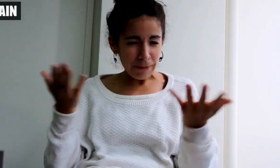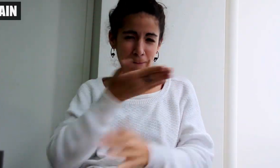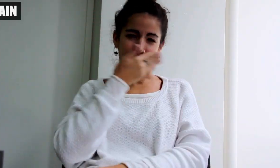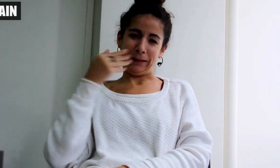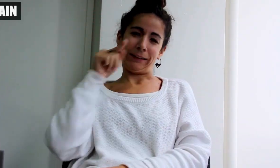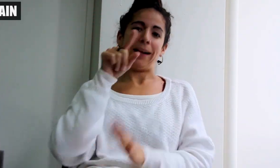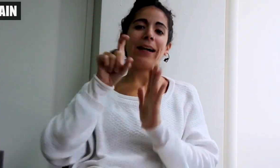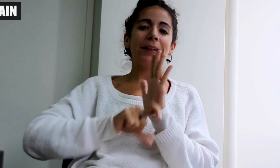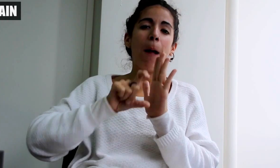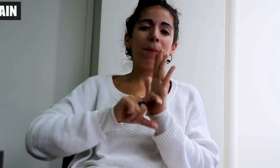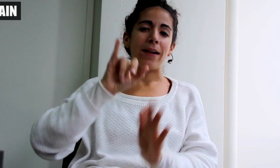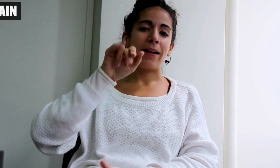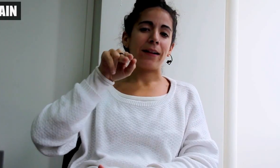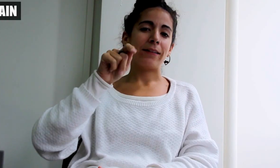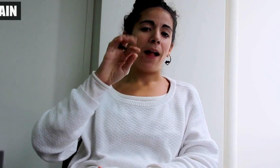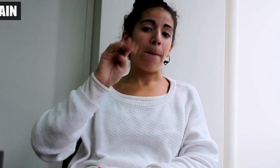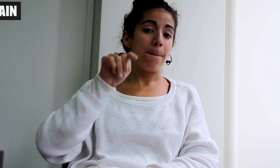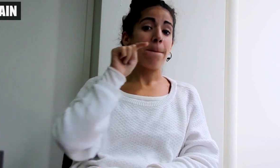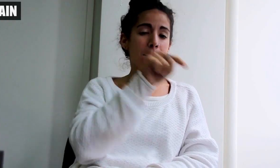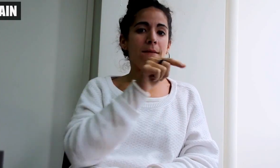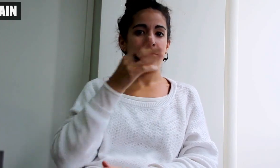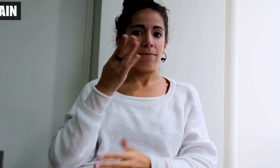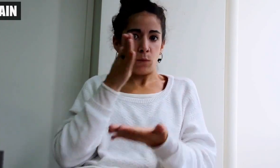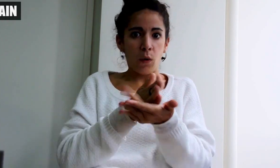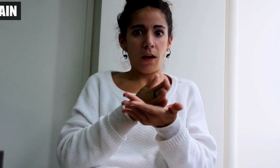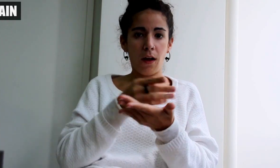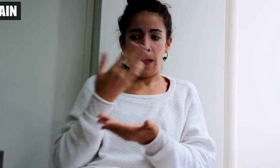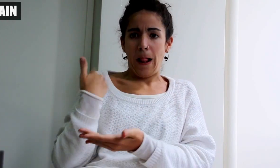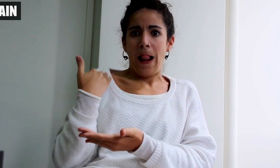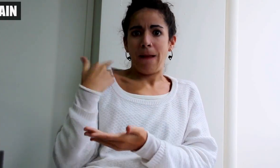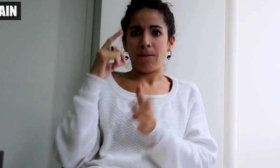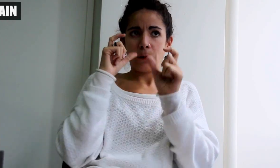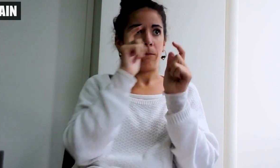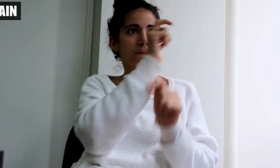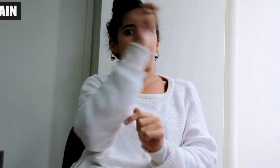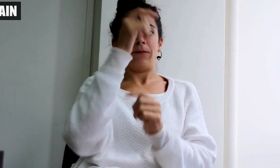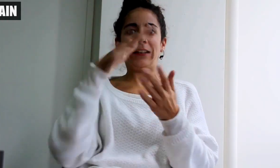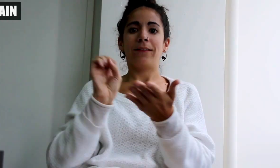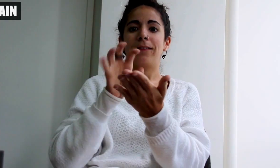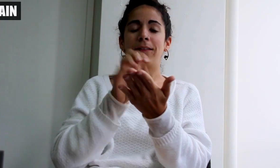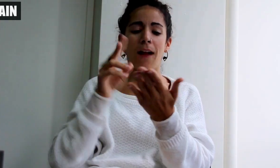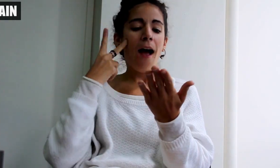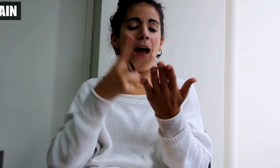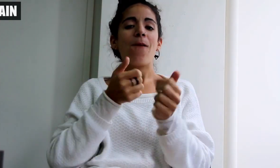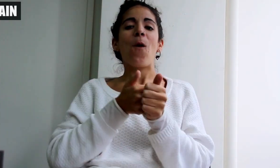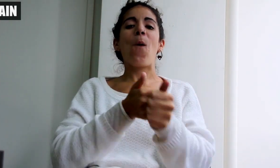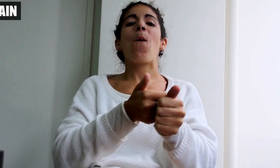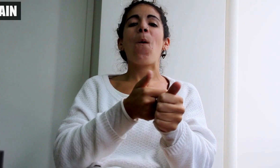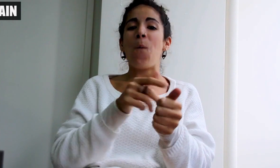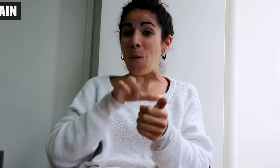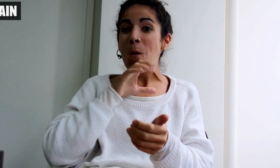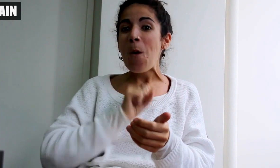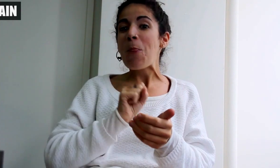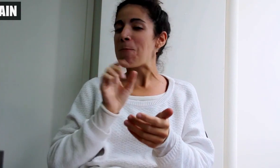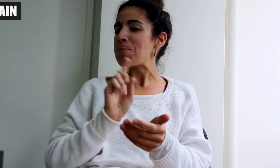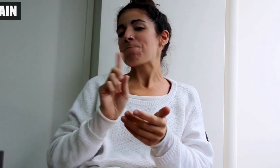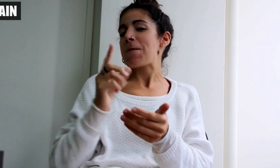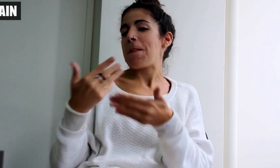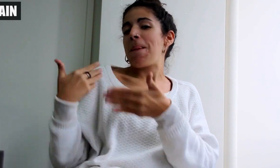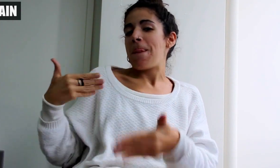Instagram is the best, they have up to date pictures and are recent.